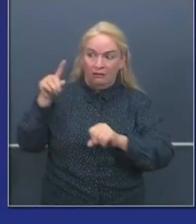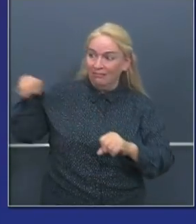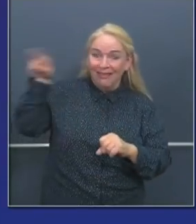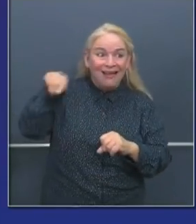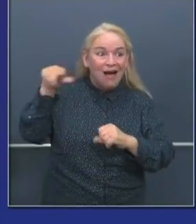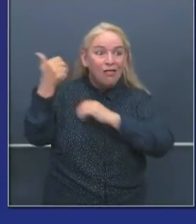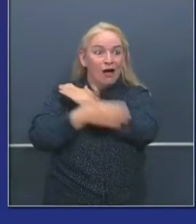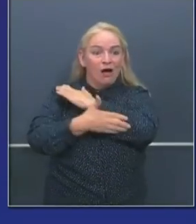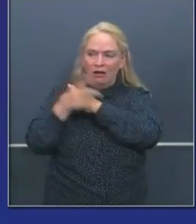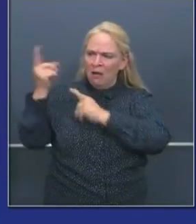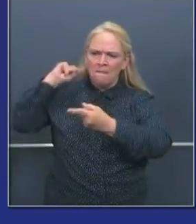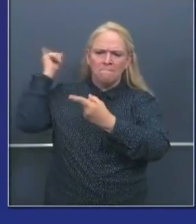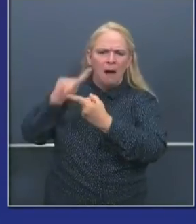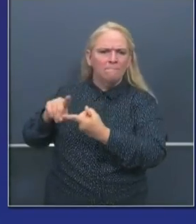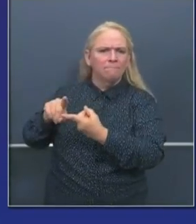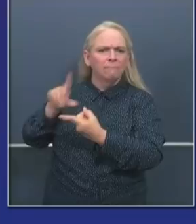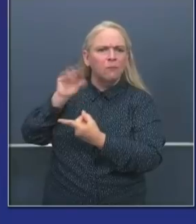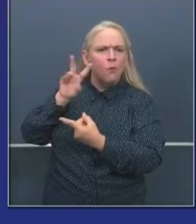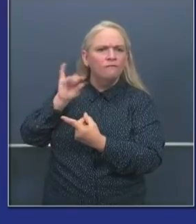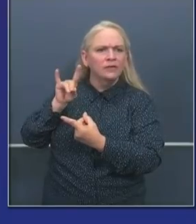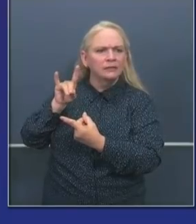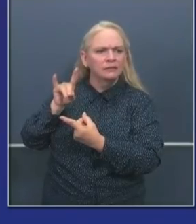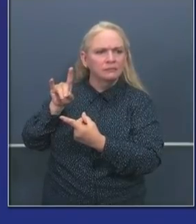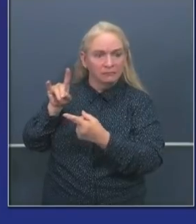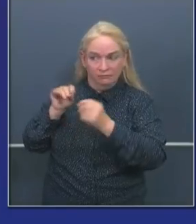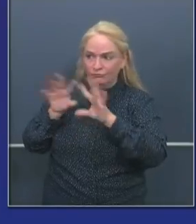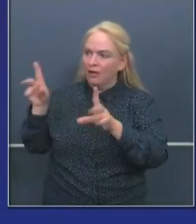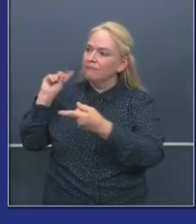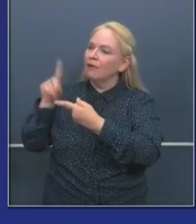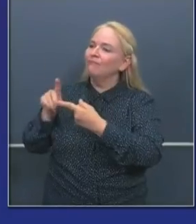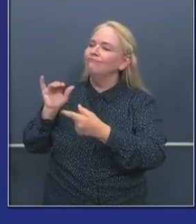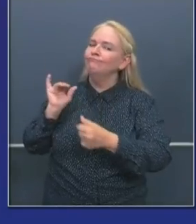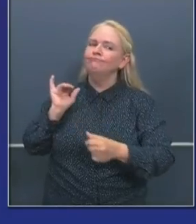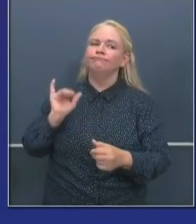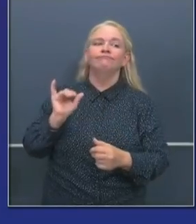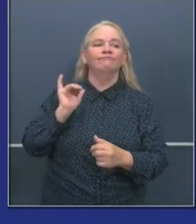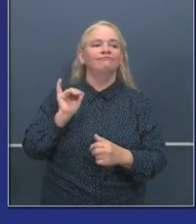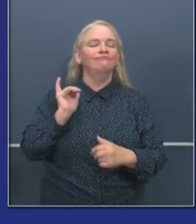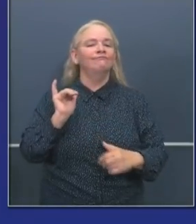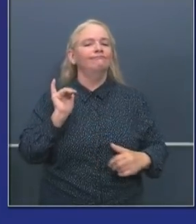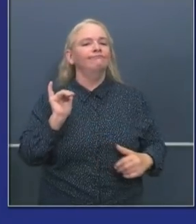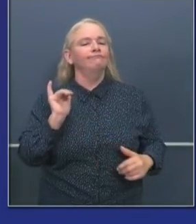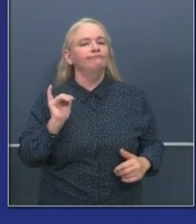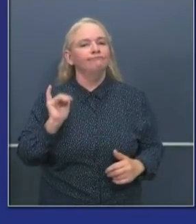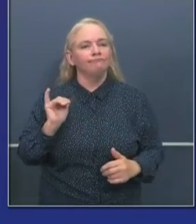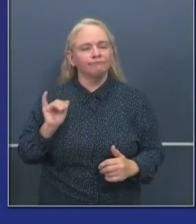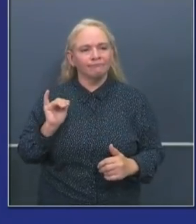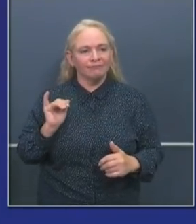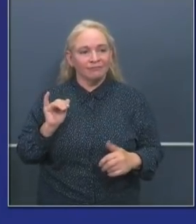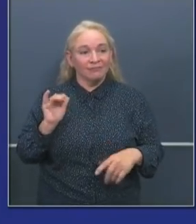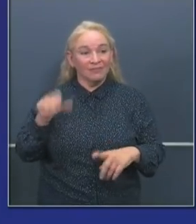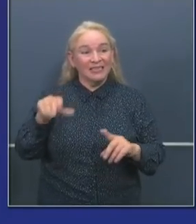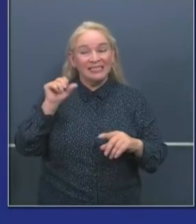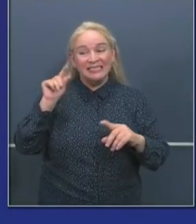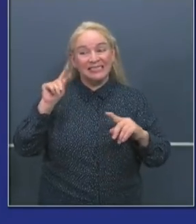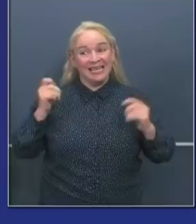THAT HAVE HAD UNIVERSAL MASK POLICIES IN PLACE AT THE BEGINNING OF THIS PANDEMIC HAVE SEEN A SUBSTANTIAL REDUCTION